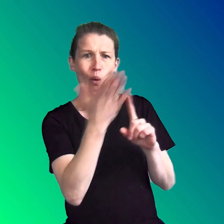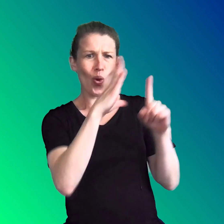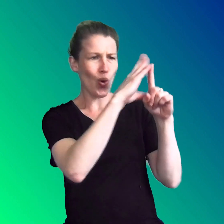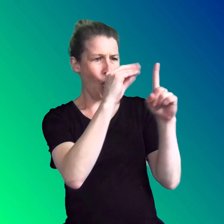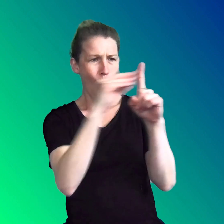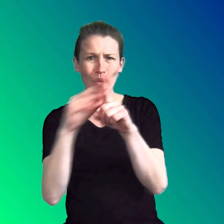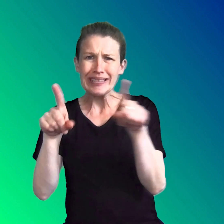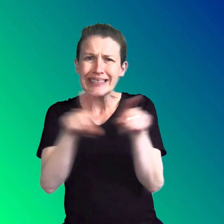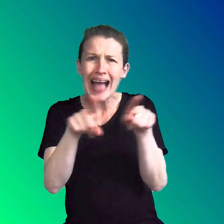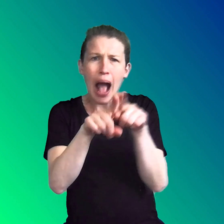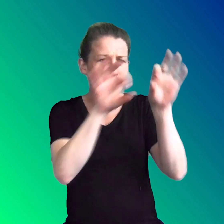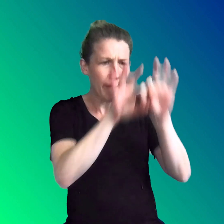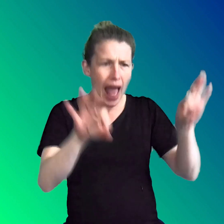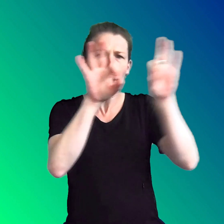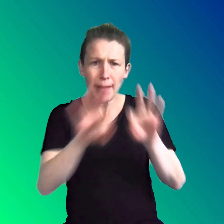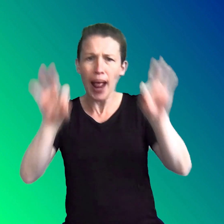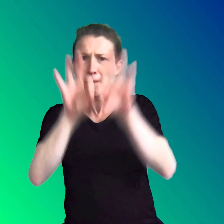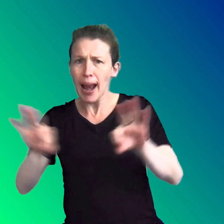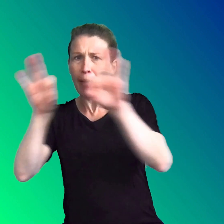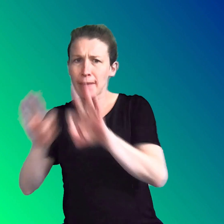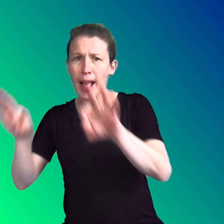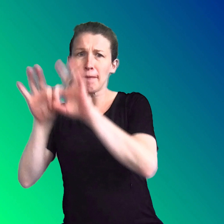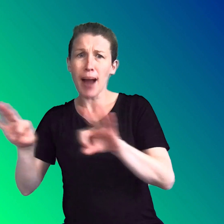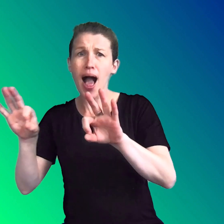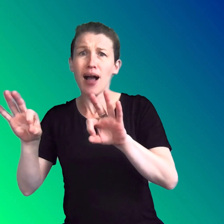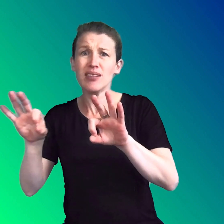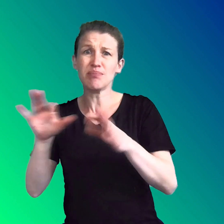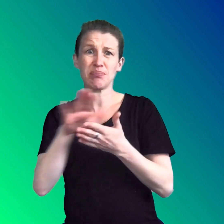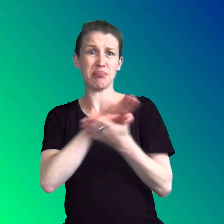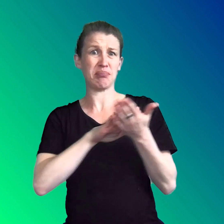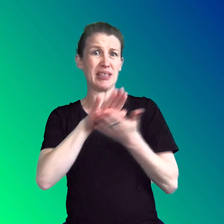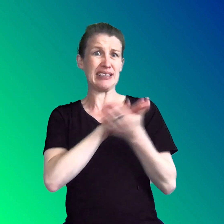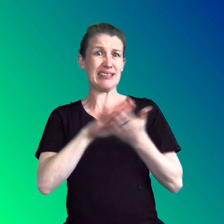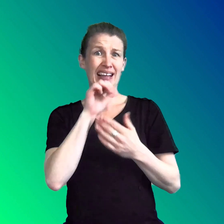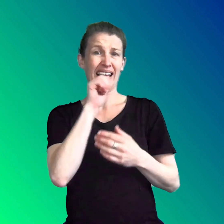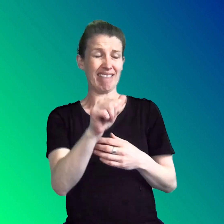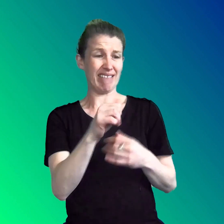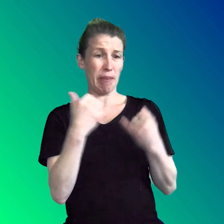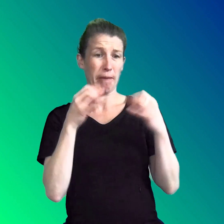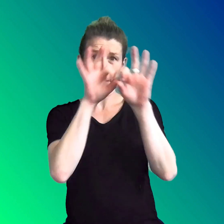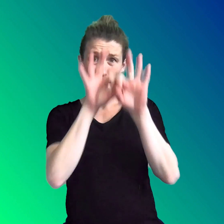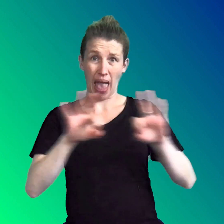Bananas are grown on cloned plants, which means your bananas are all clones.